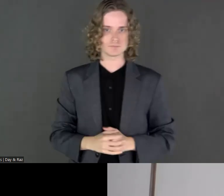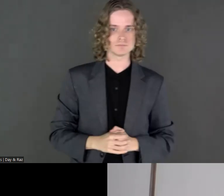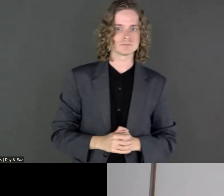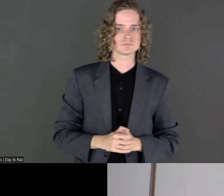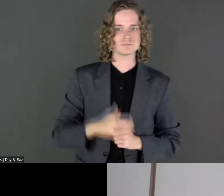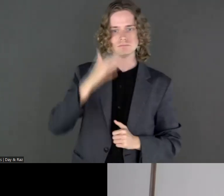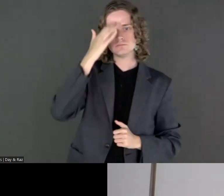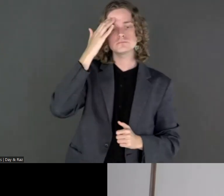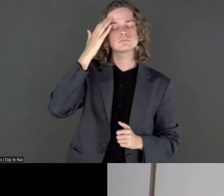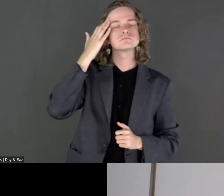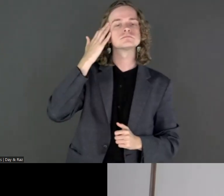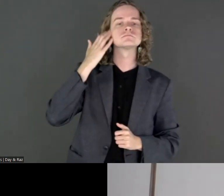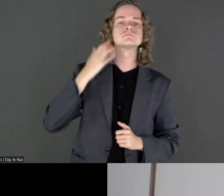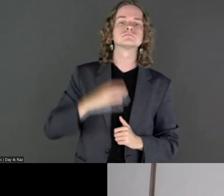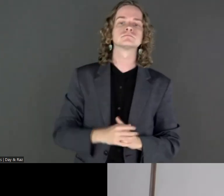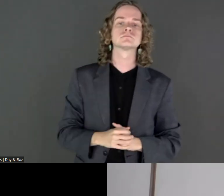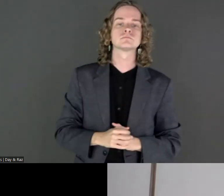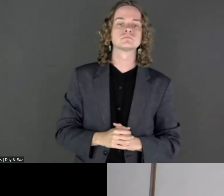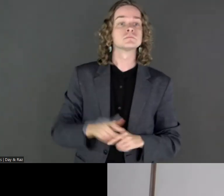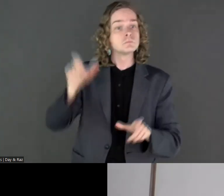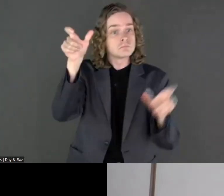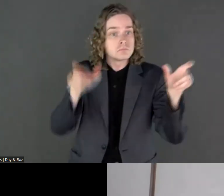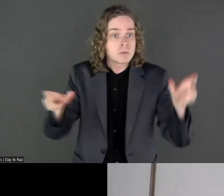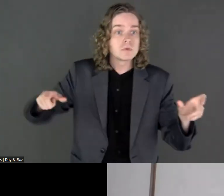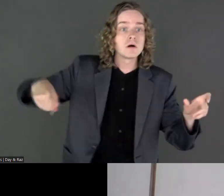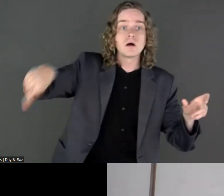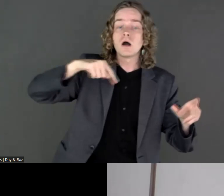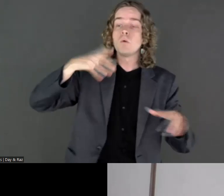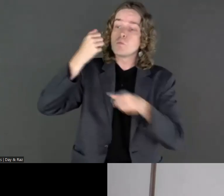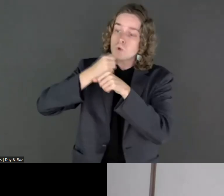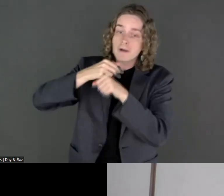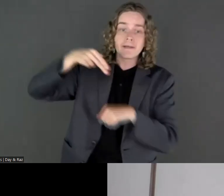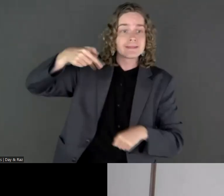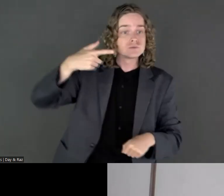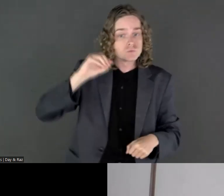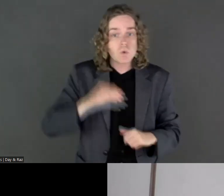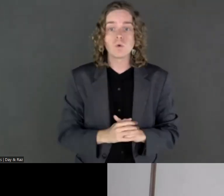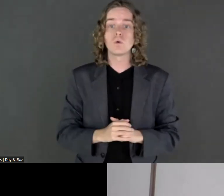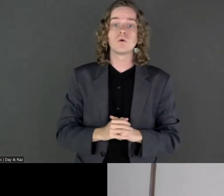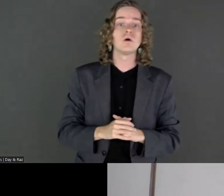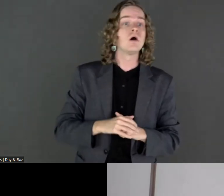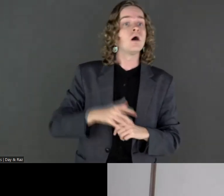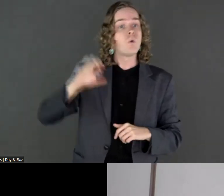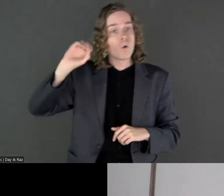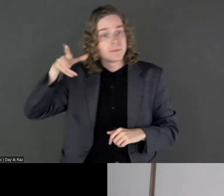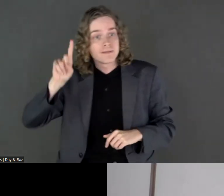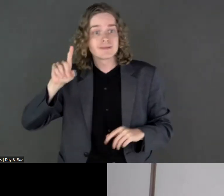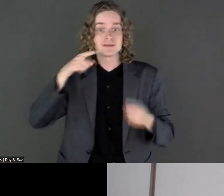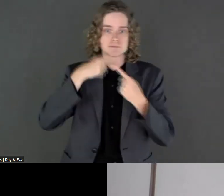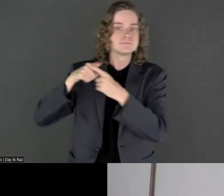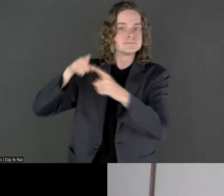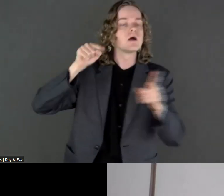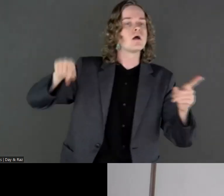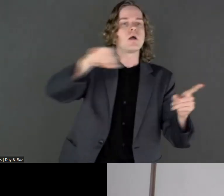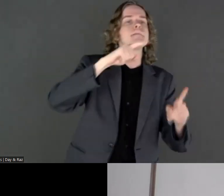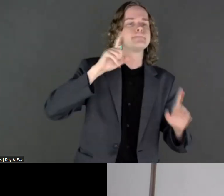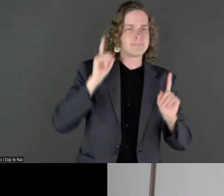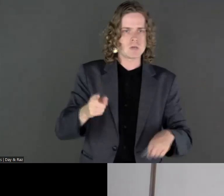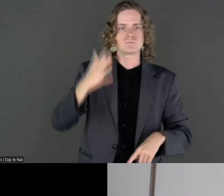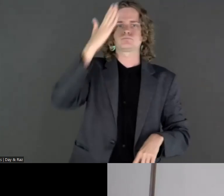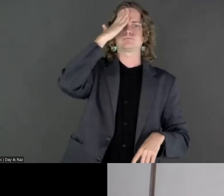human resources, financial resources, and start rebuilding Ukraine. We also can say that today,